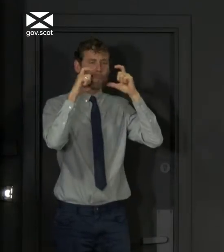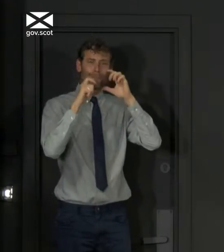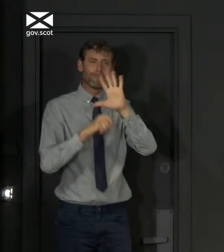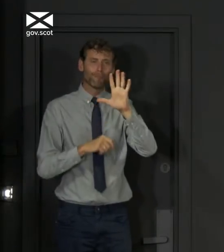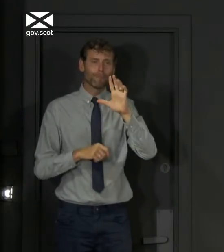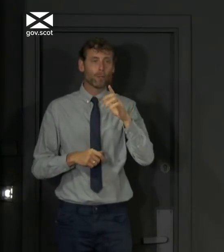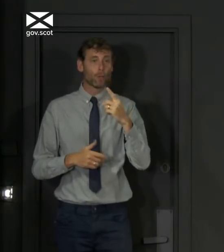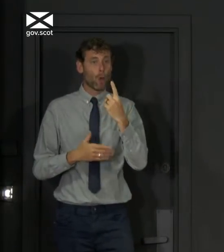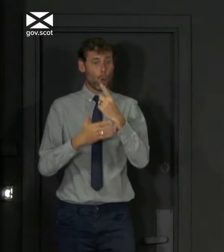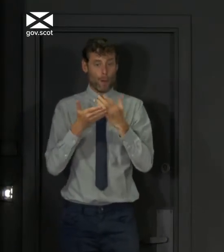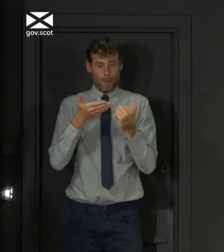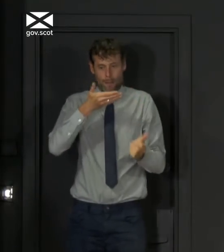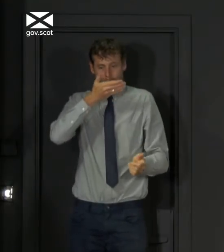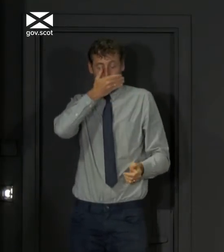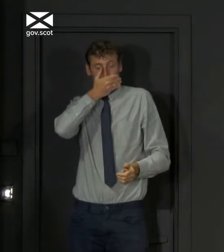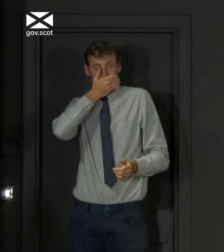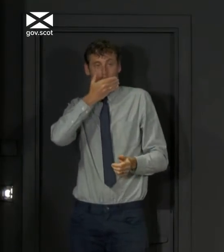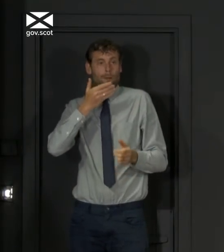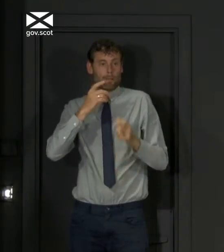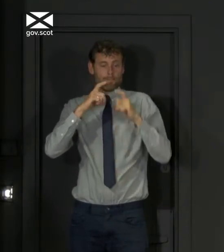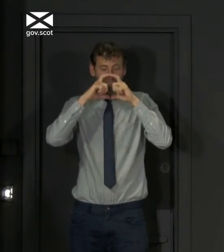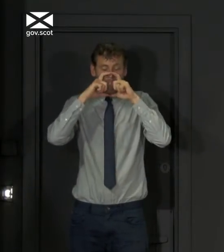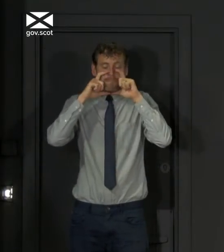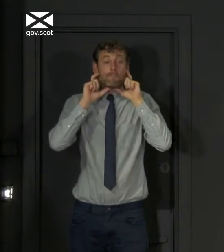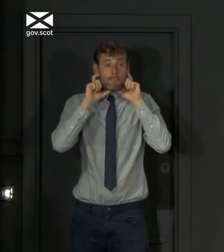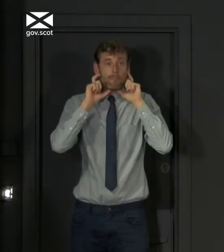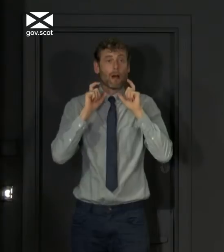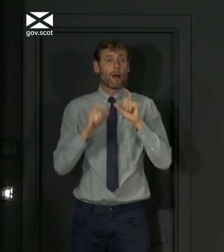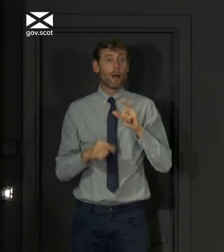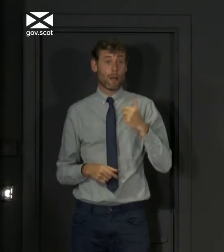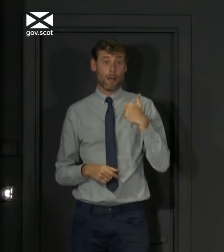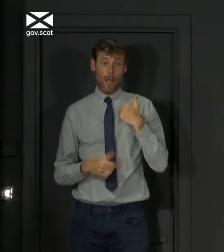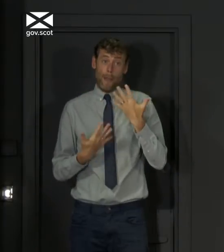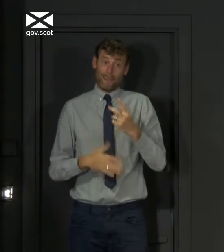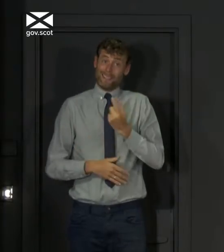your mouth and nose with. As I said, I wore one this morning. It's not the most comfortable